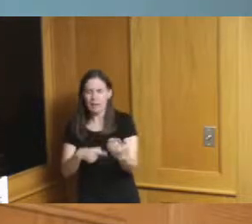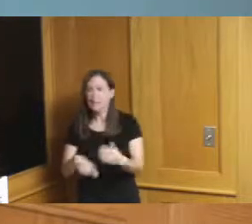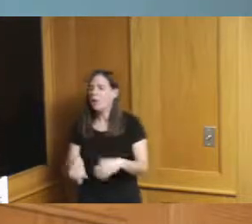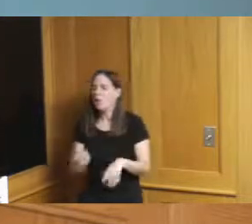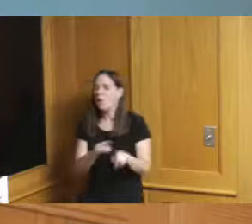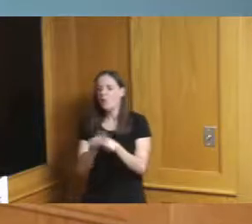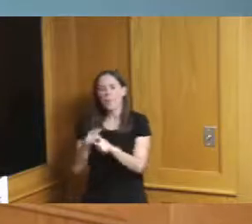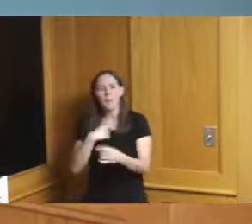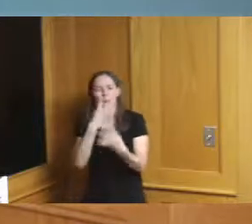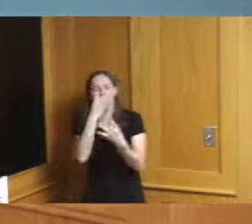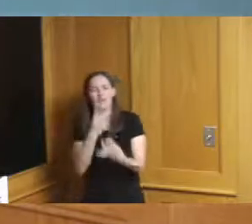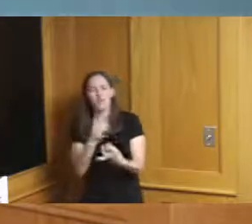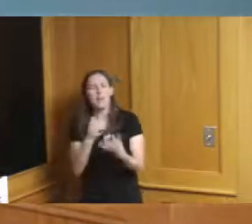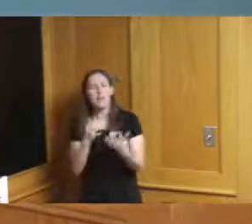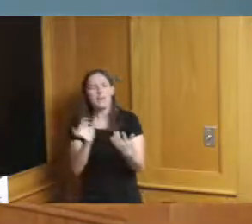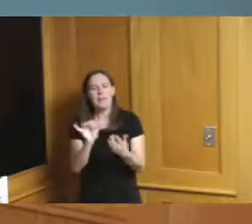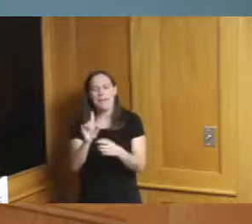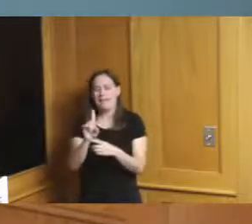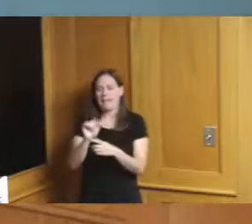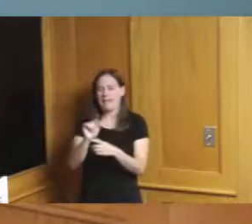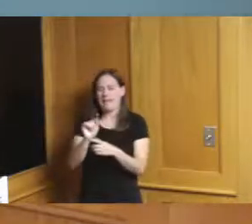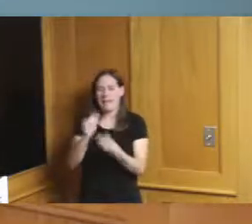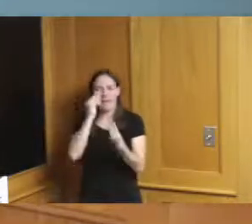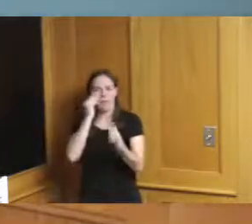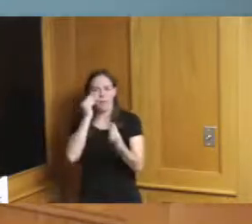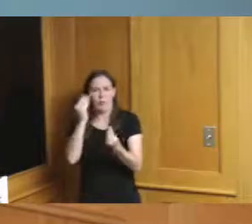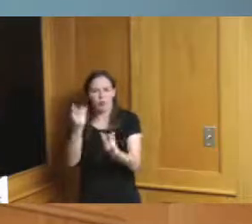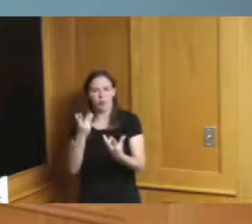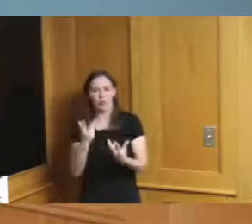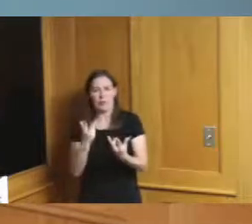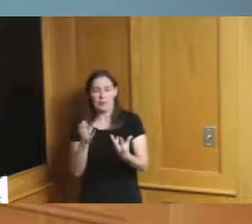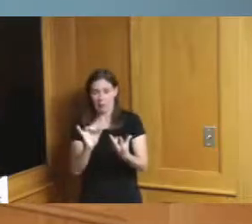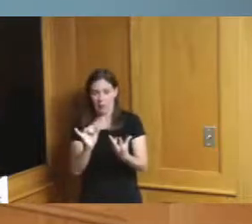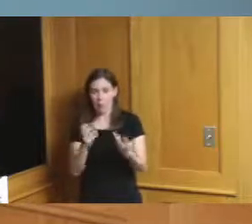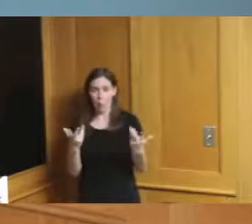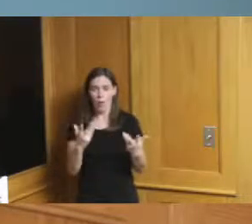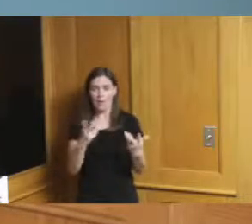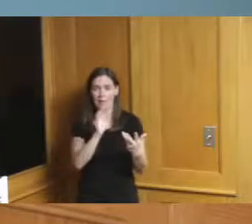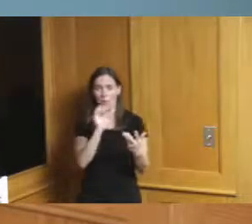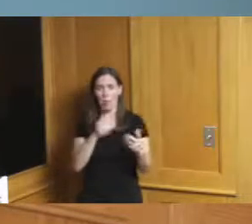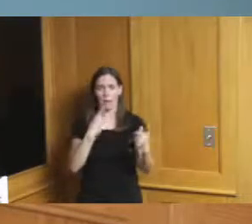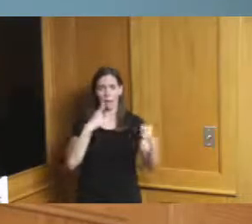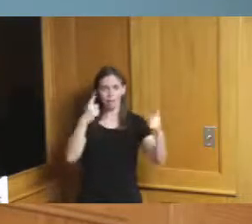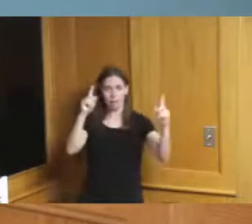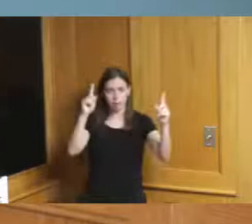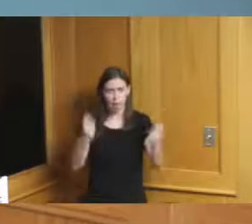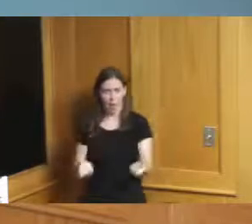is some of the data saying what has been the success rate like how many people have used it not